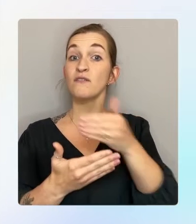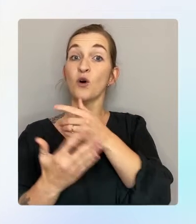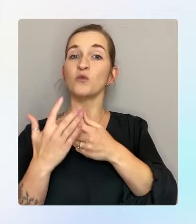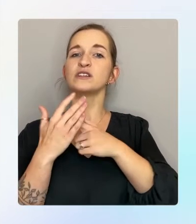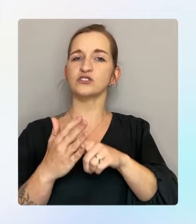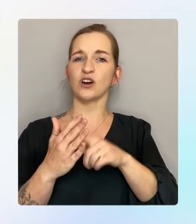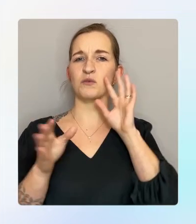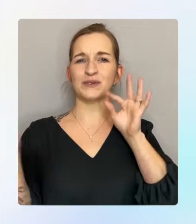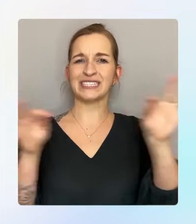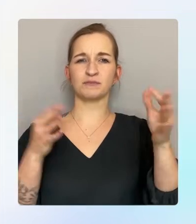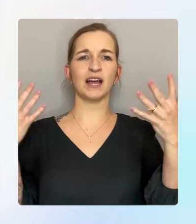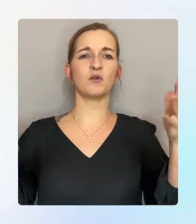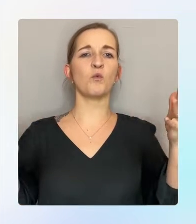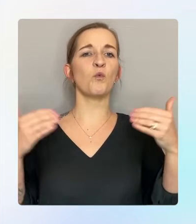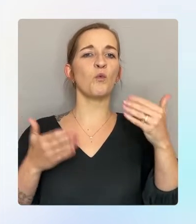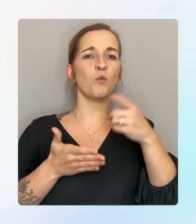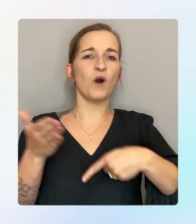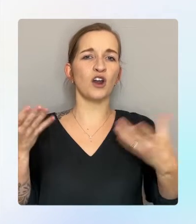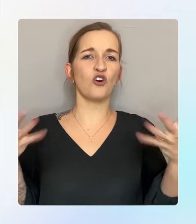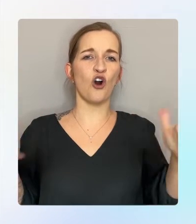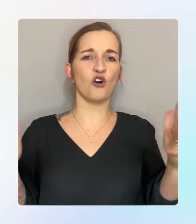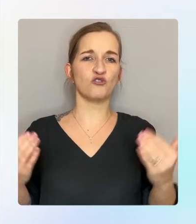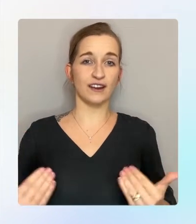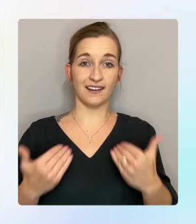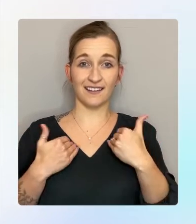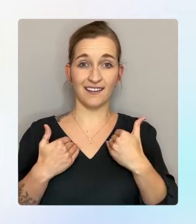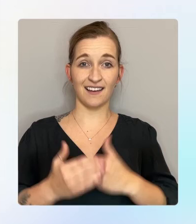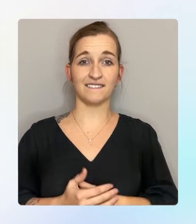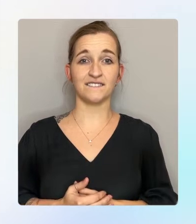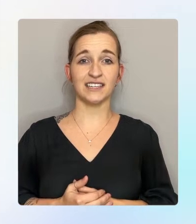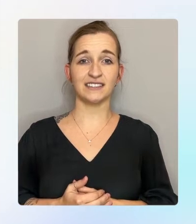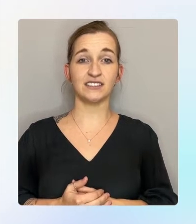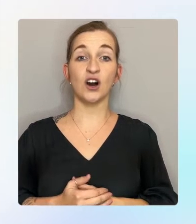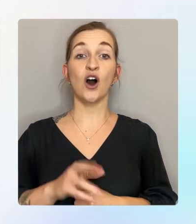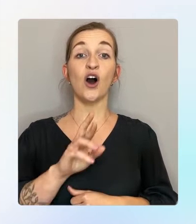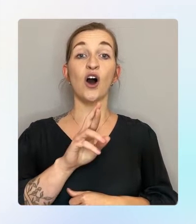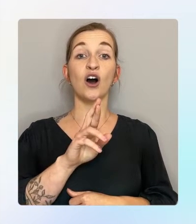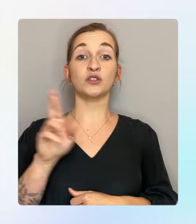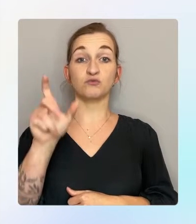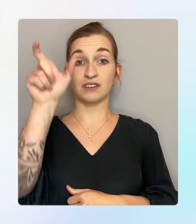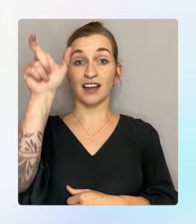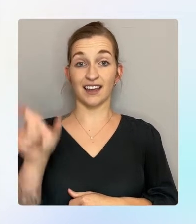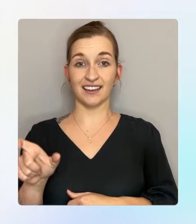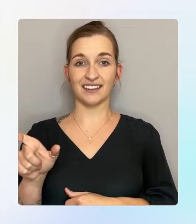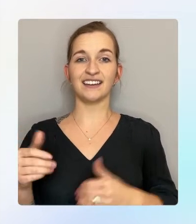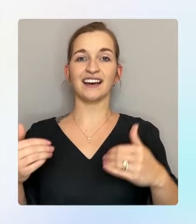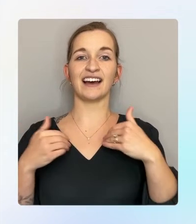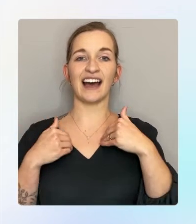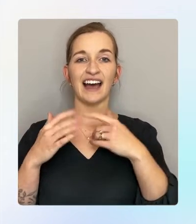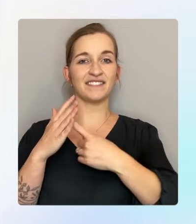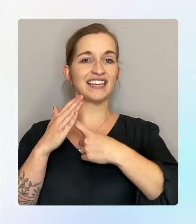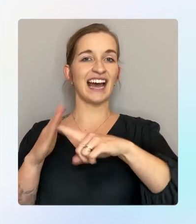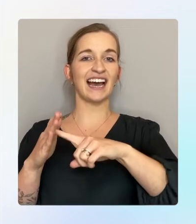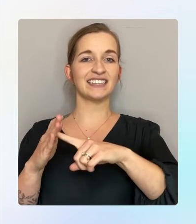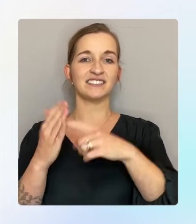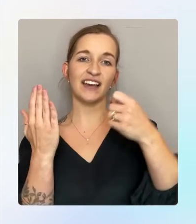let's briefly go over what we currently have in this project. On the right side of the window, we have the "Activate" input port